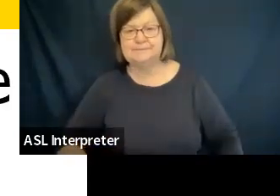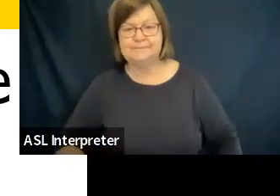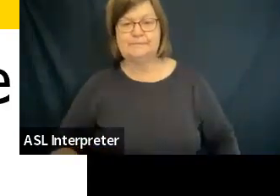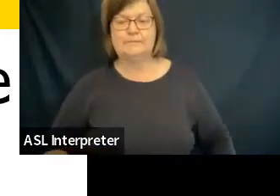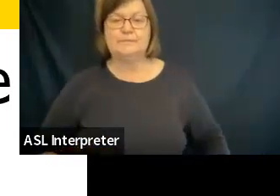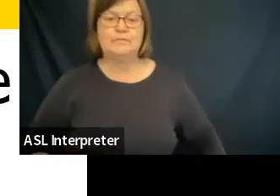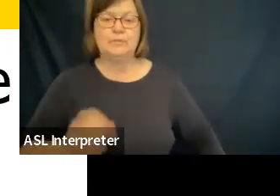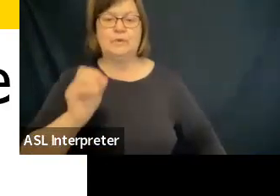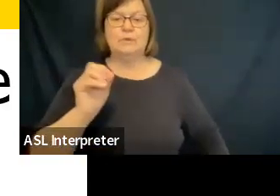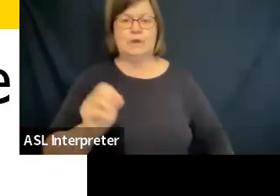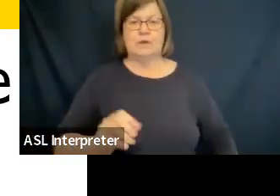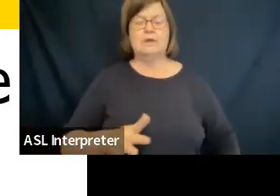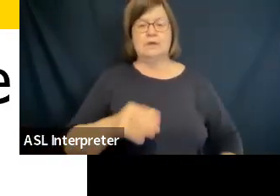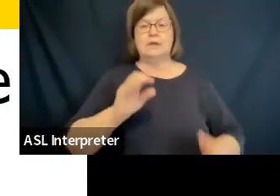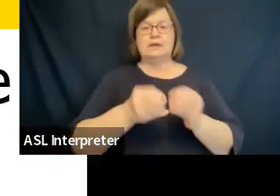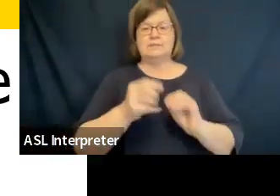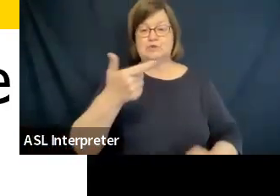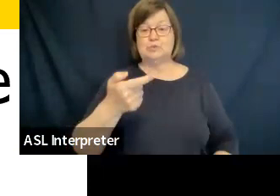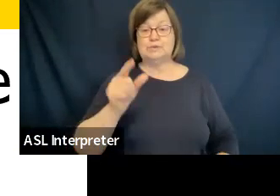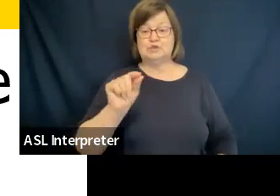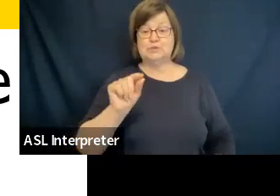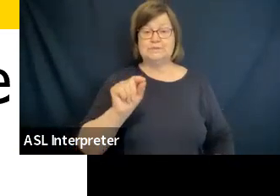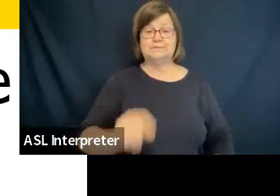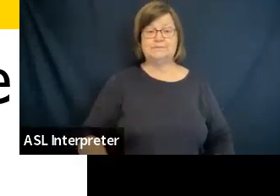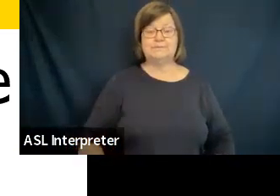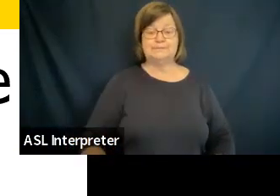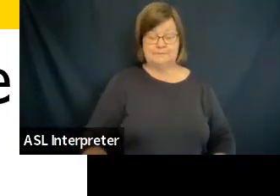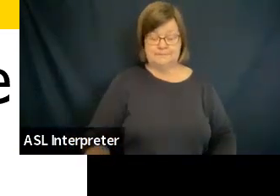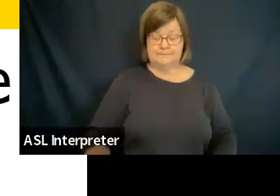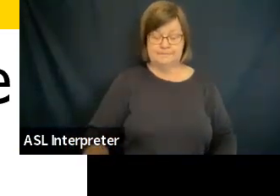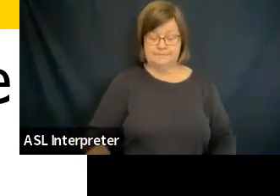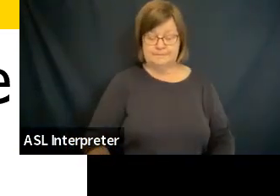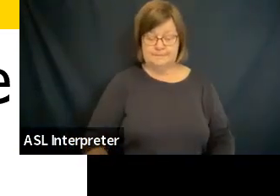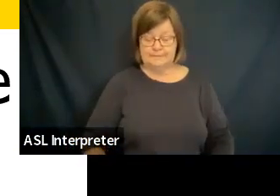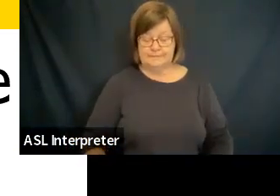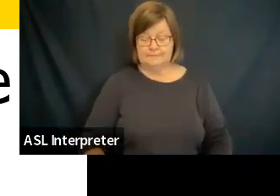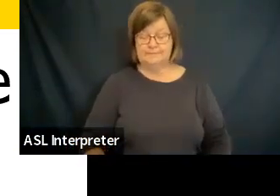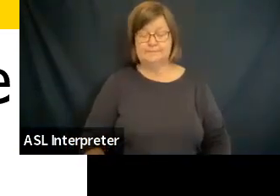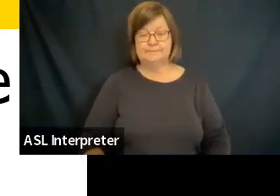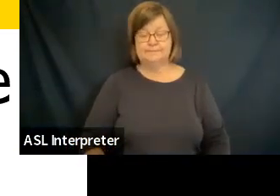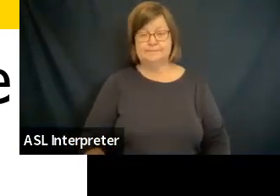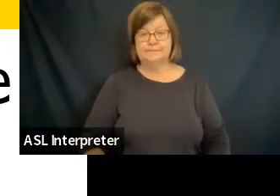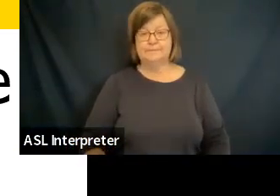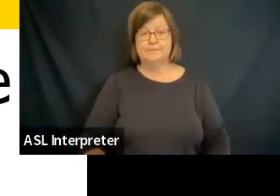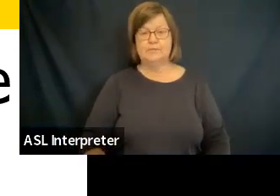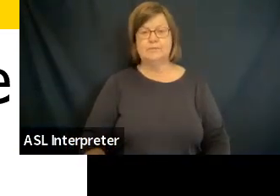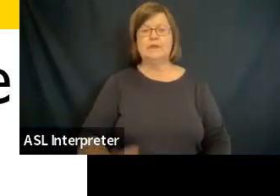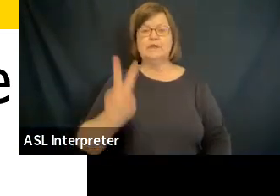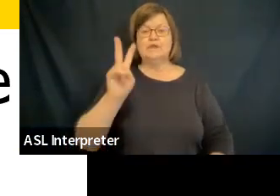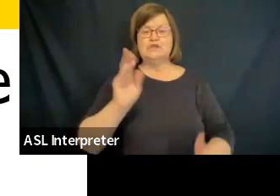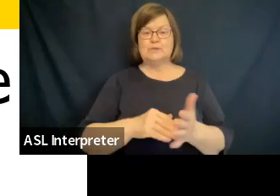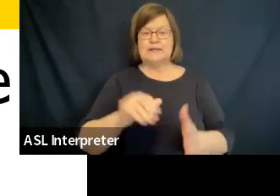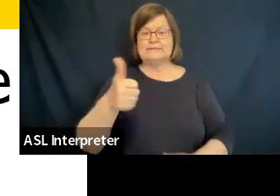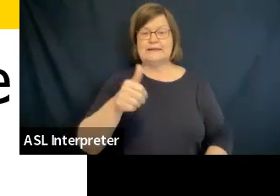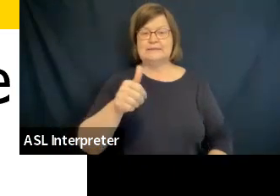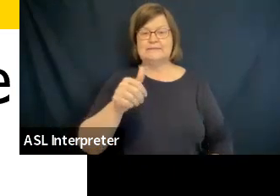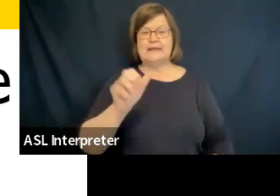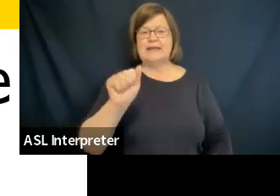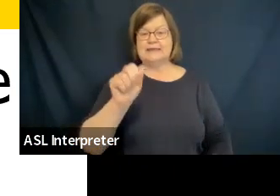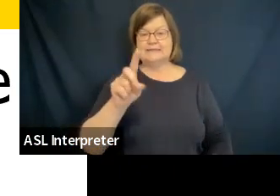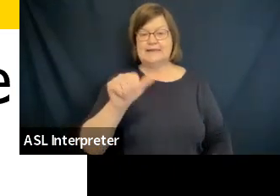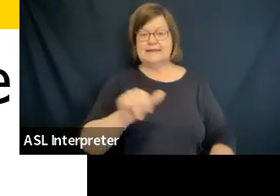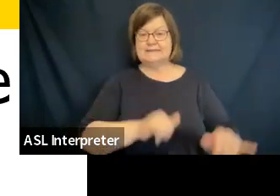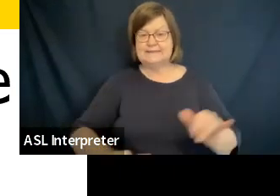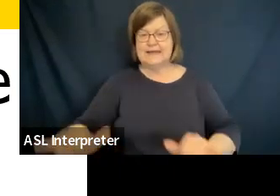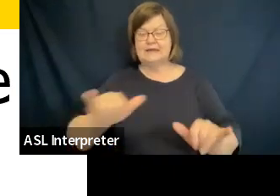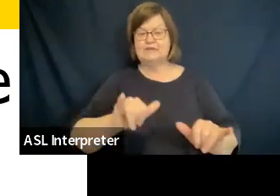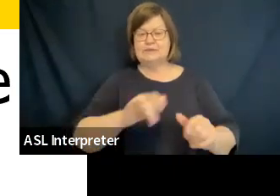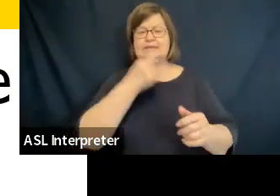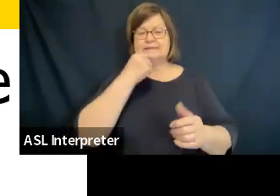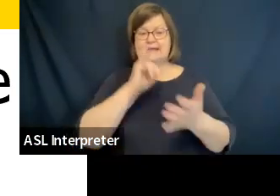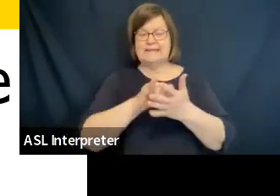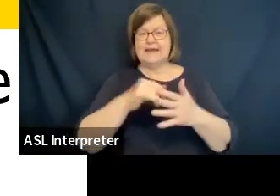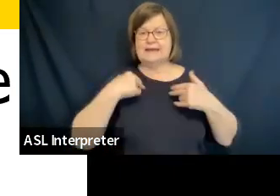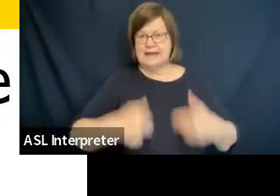Okay, so slide 20. The 2010 ADA standards specify that healthcare facilities must be